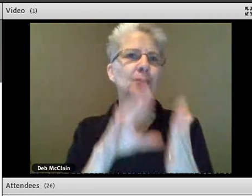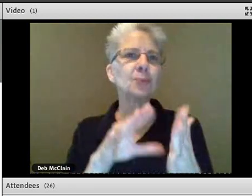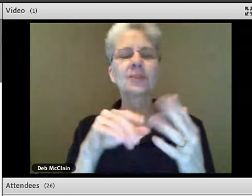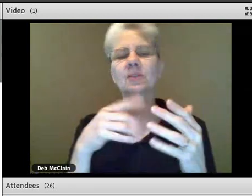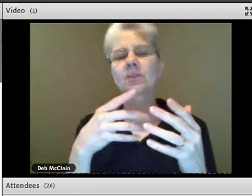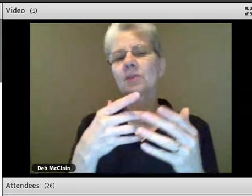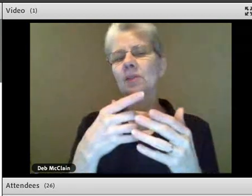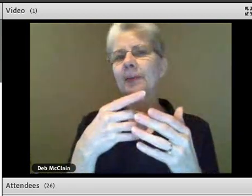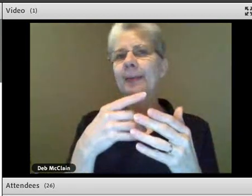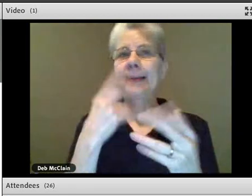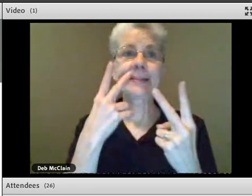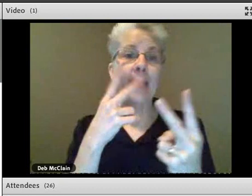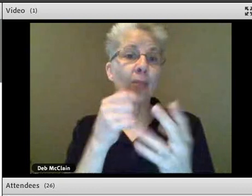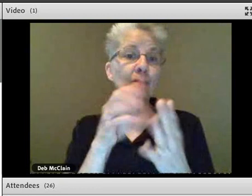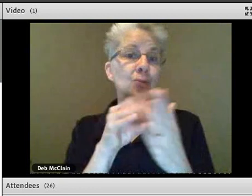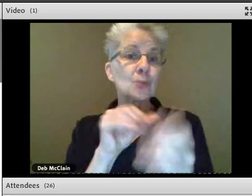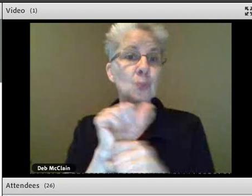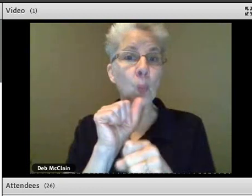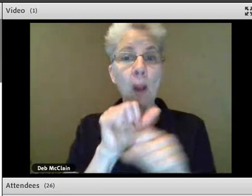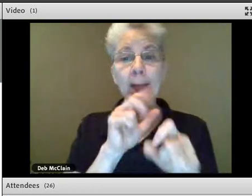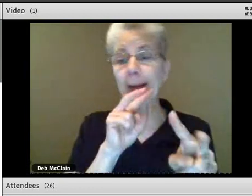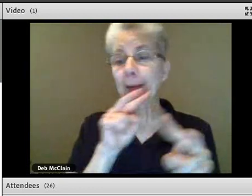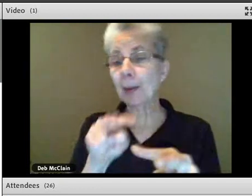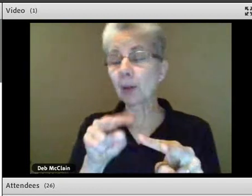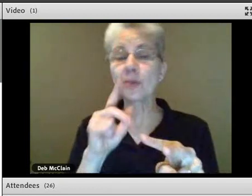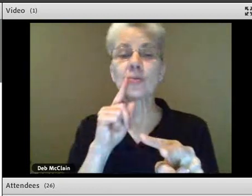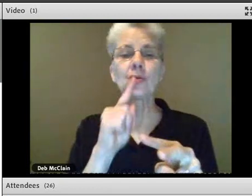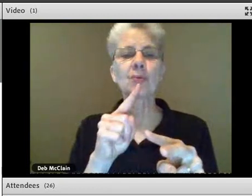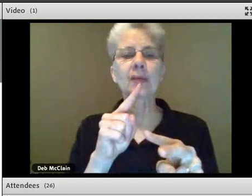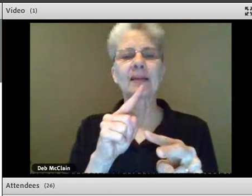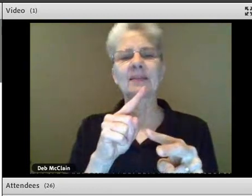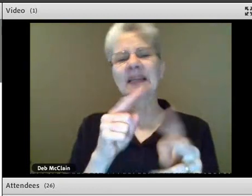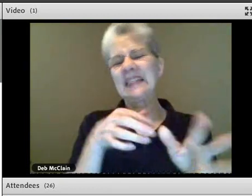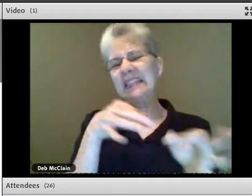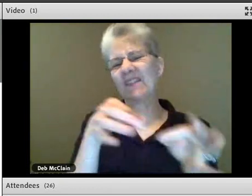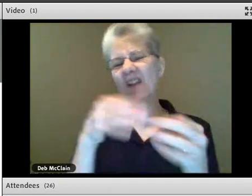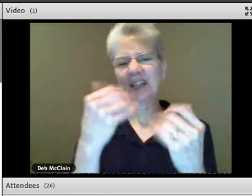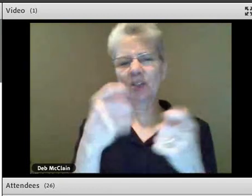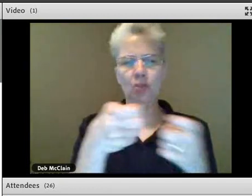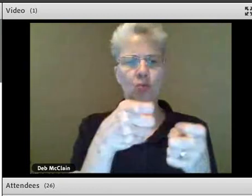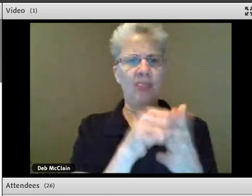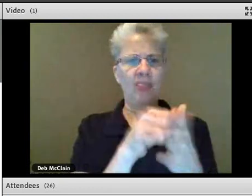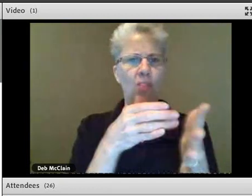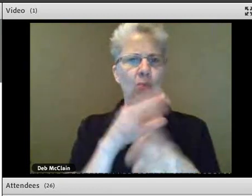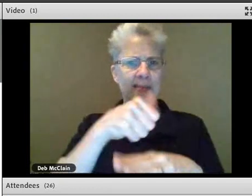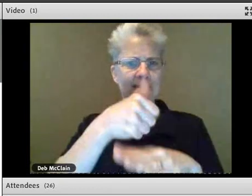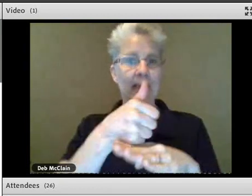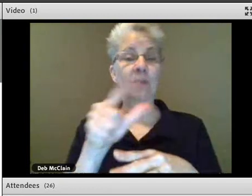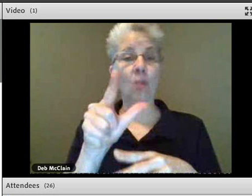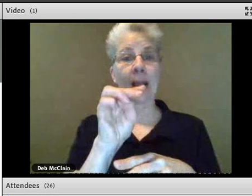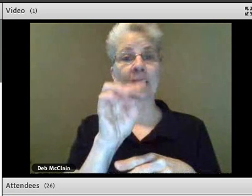whether they can see other students works. You can even find all that through the setup of the learning management system,